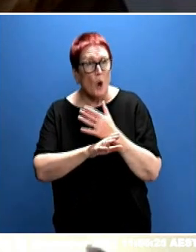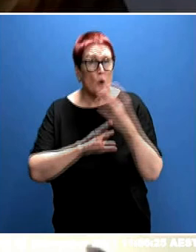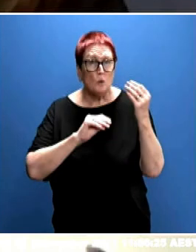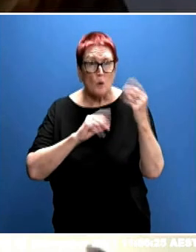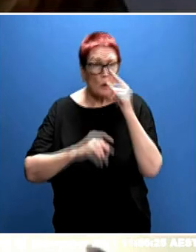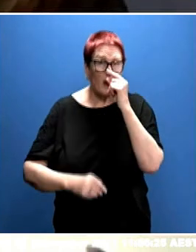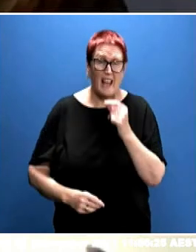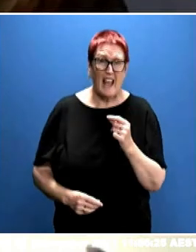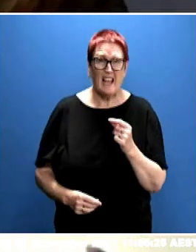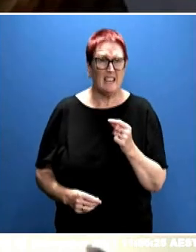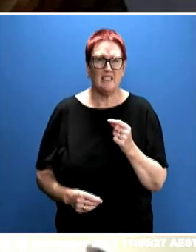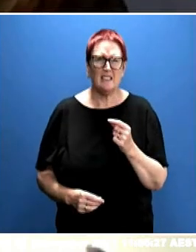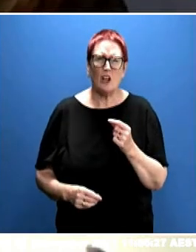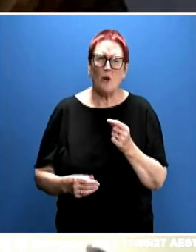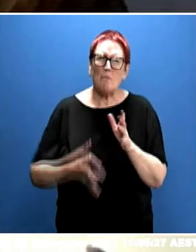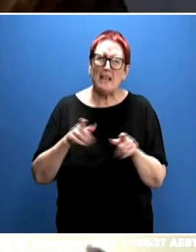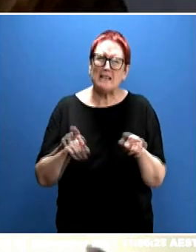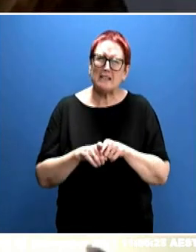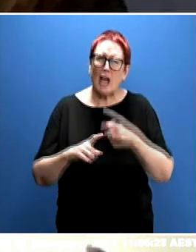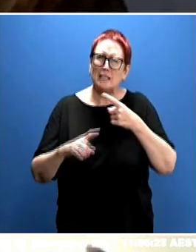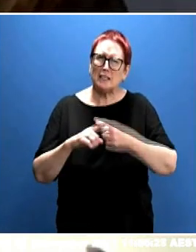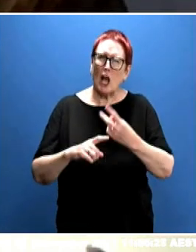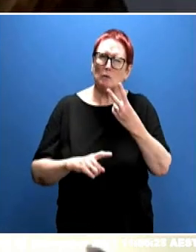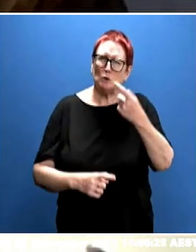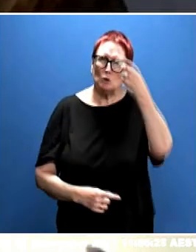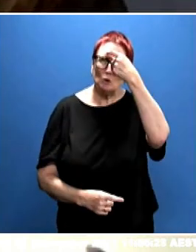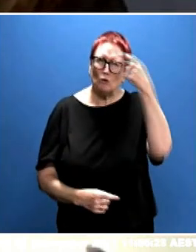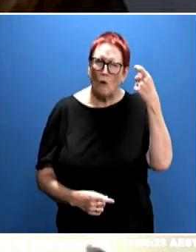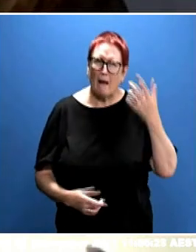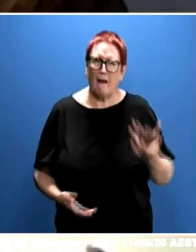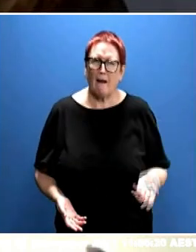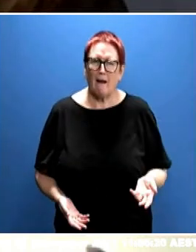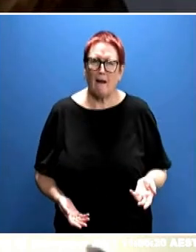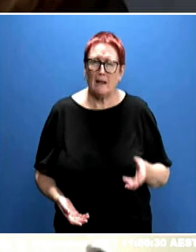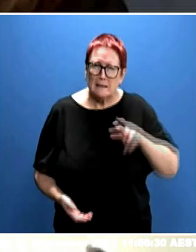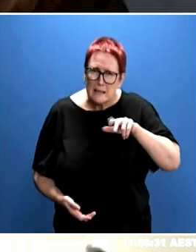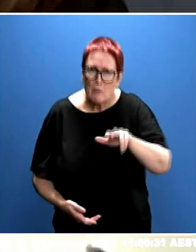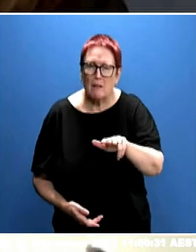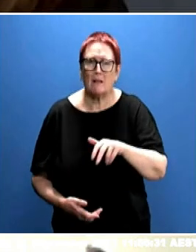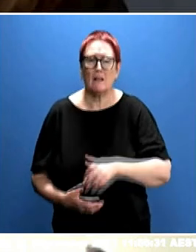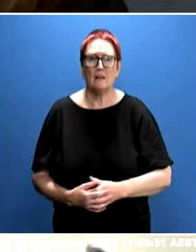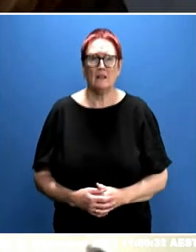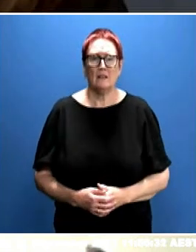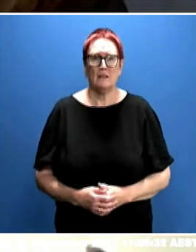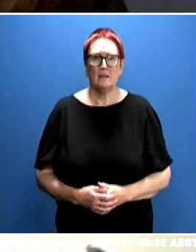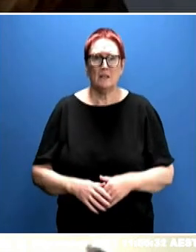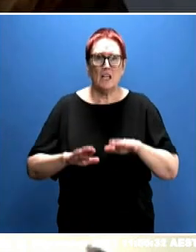So there's that double traumatisation, I suppose, which children from remote